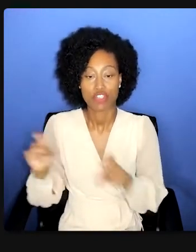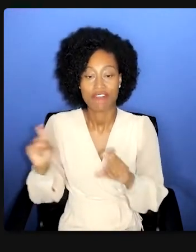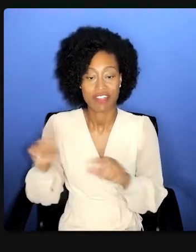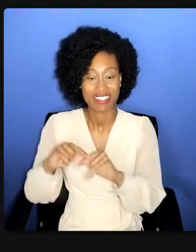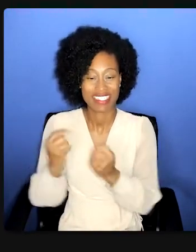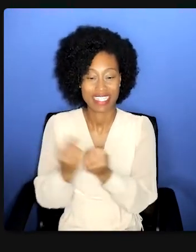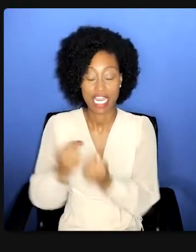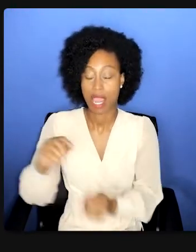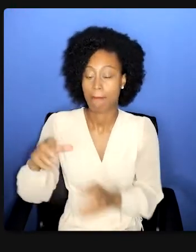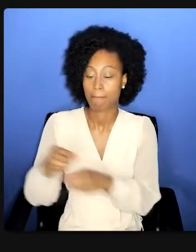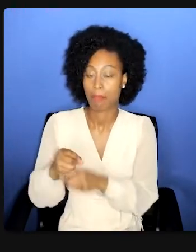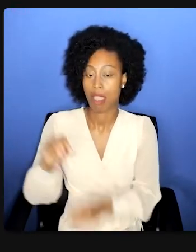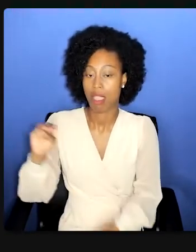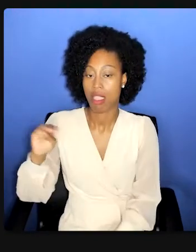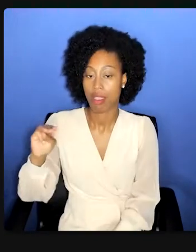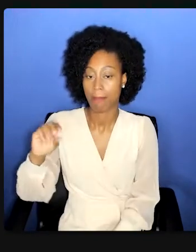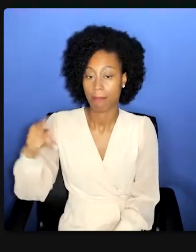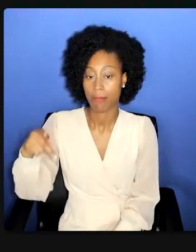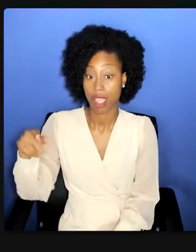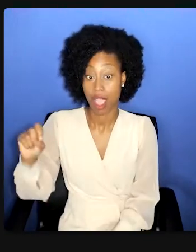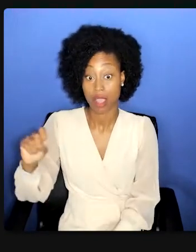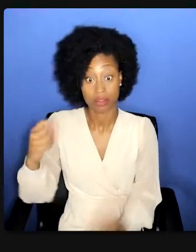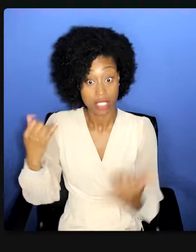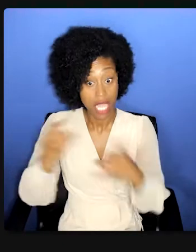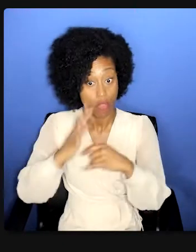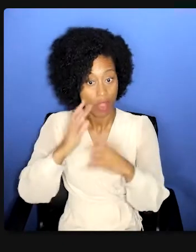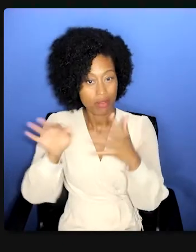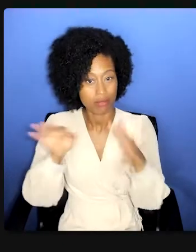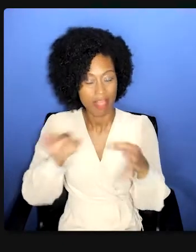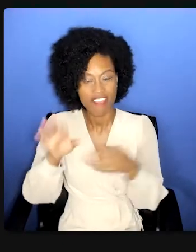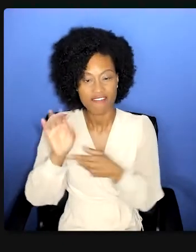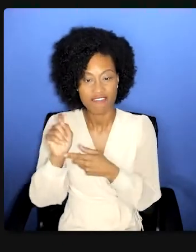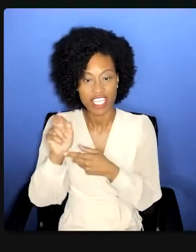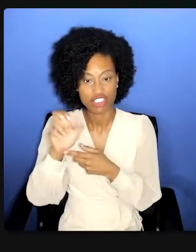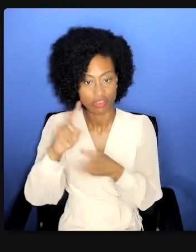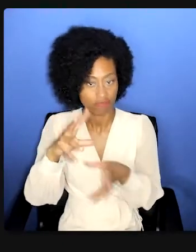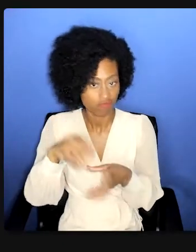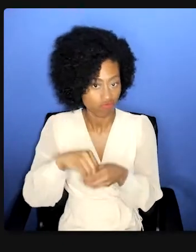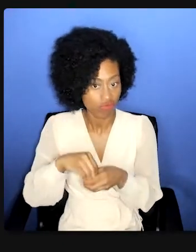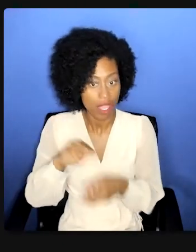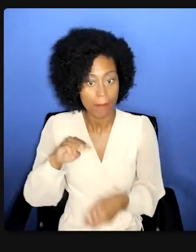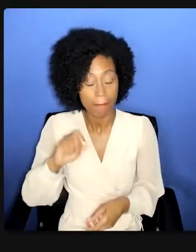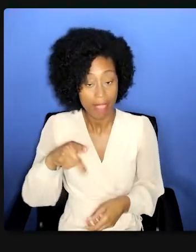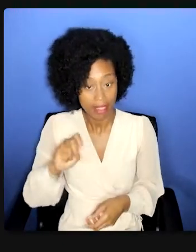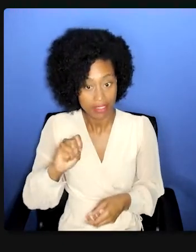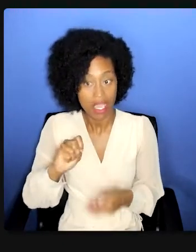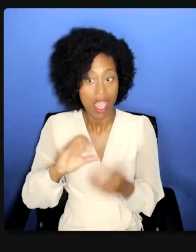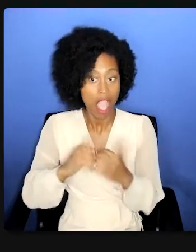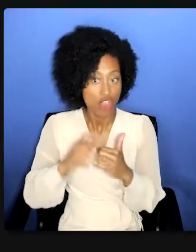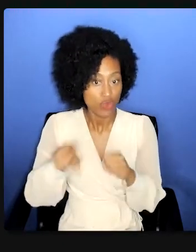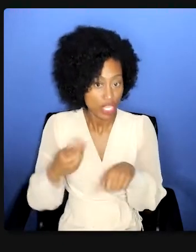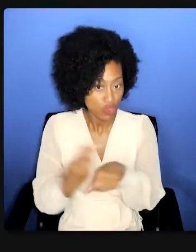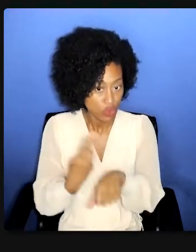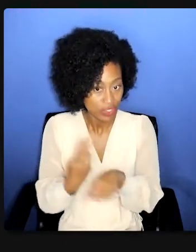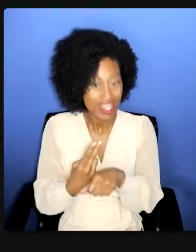Today we're going to see some features of MPS and we're going to see how Doom Eternal used them and became successful worldwide.